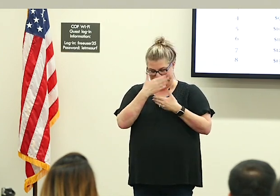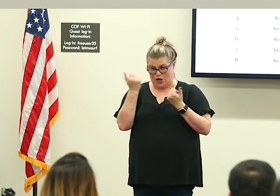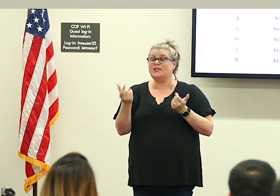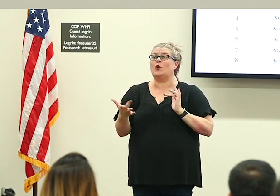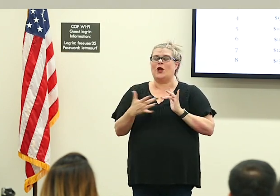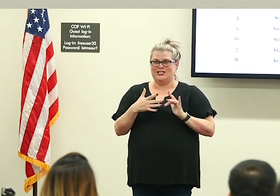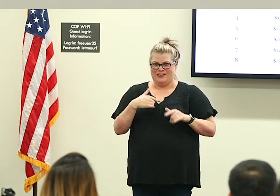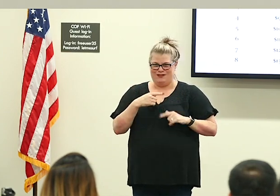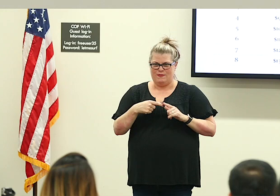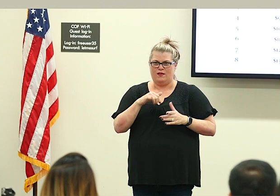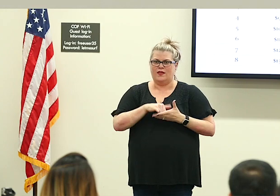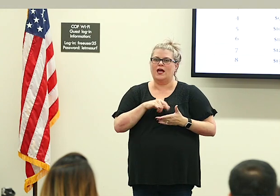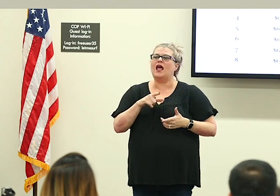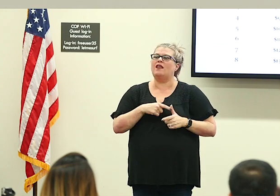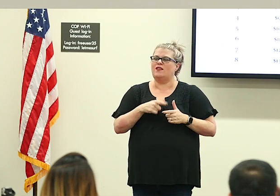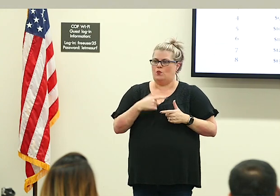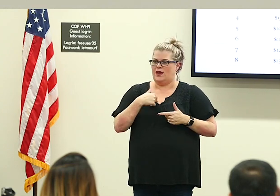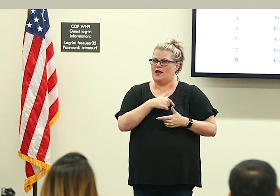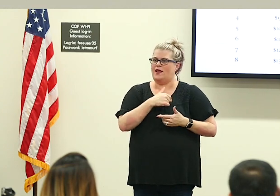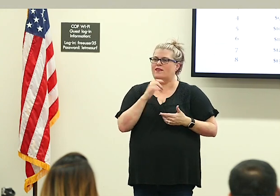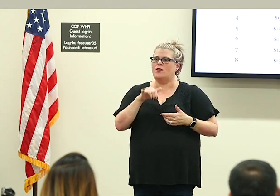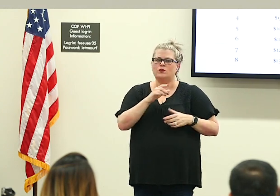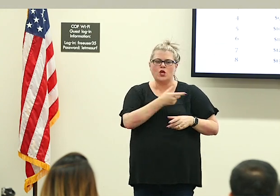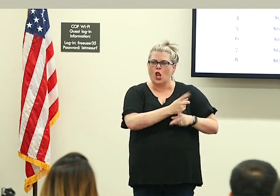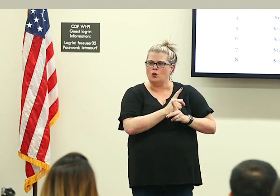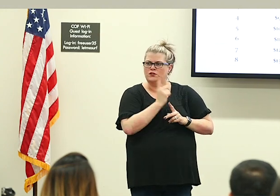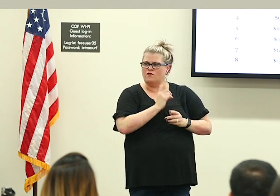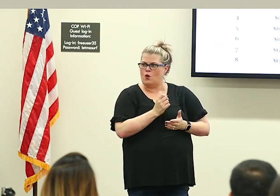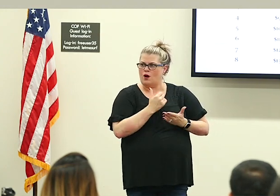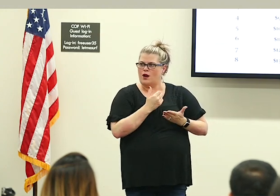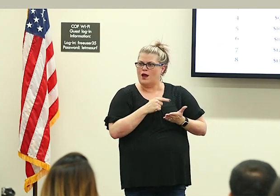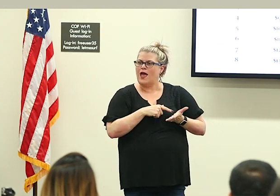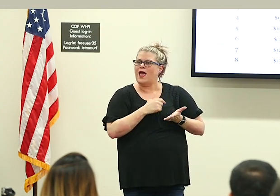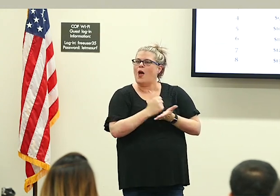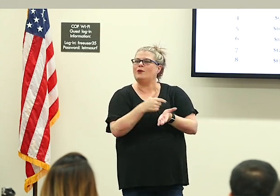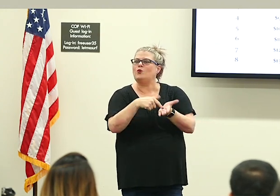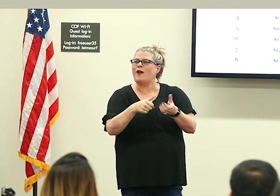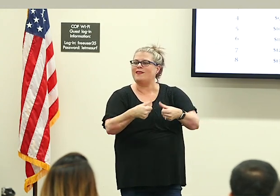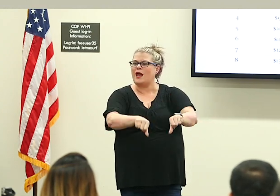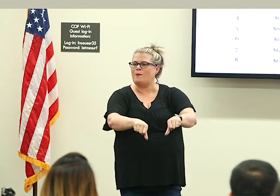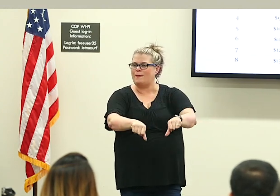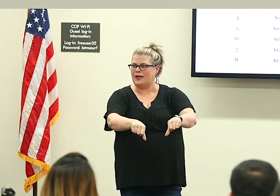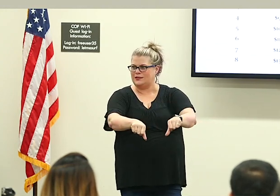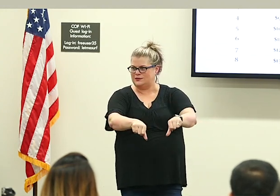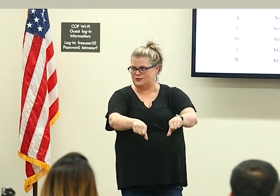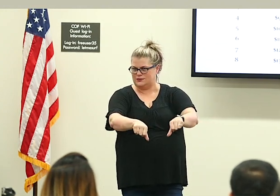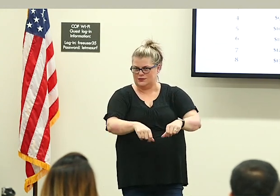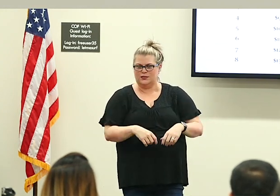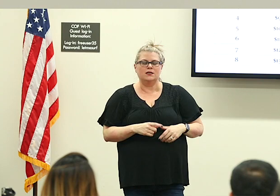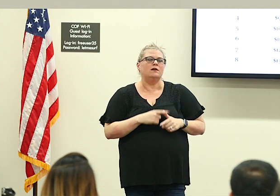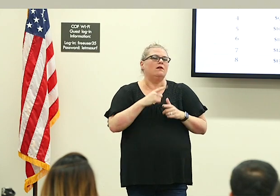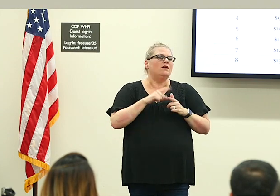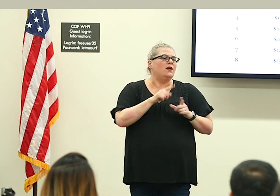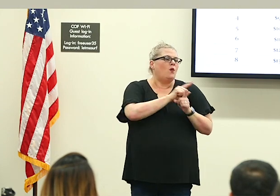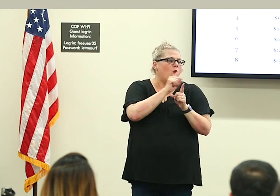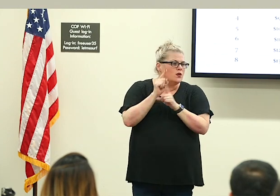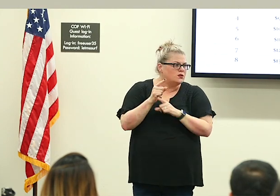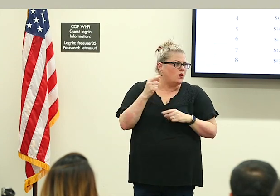[Lucia] We can put it up on our website. But we'll put it up on the website. And then also, there are other people out there